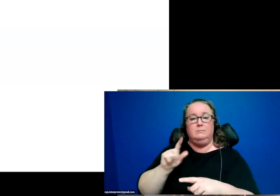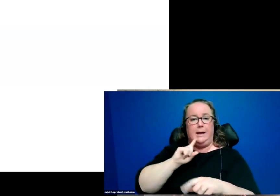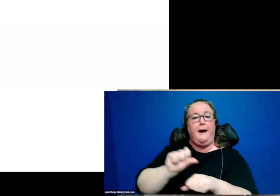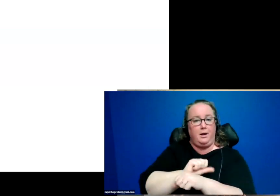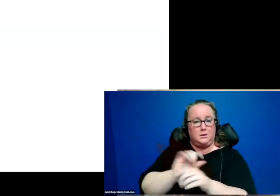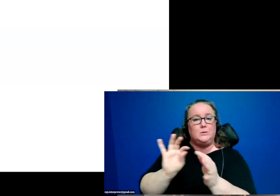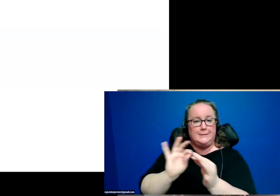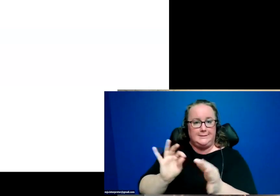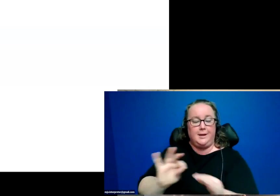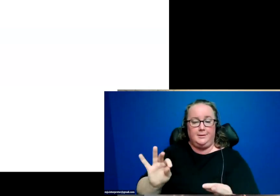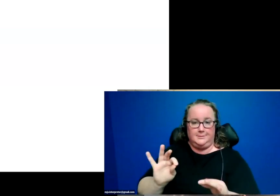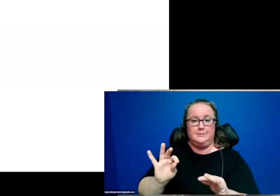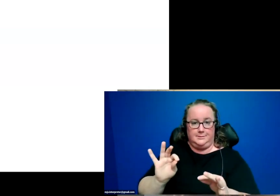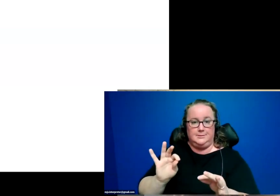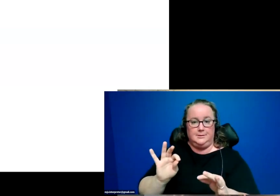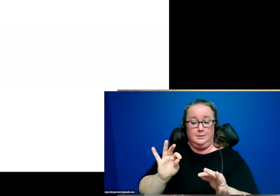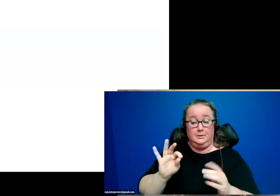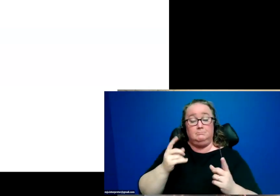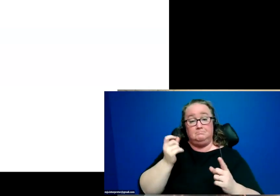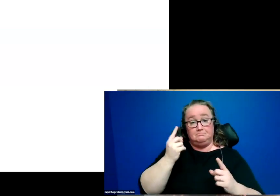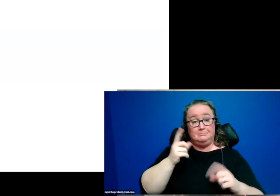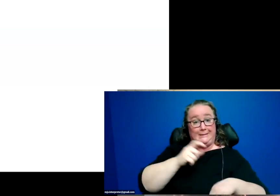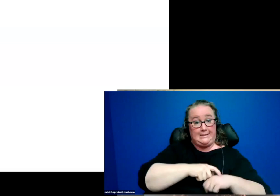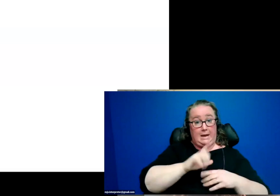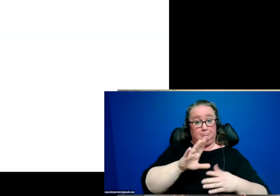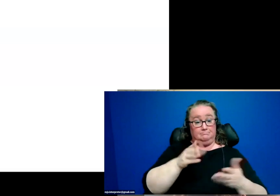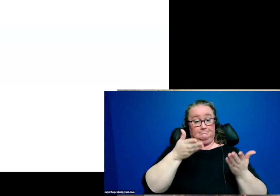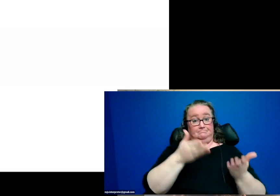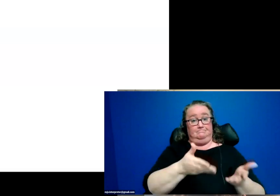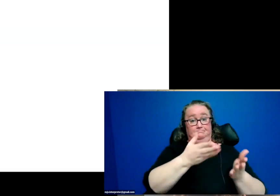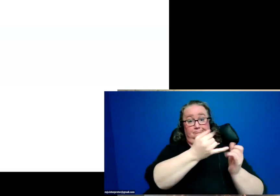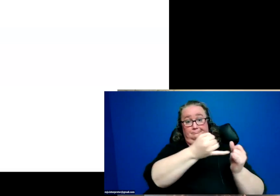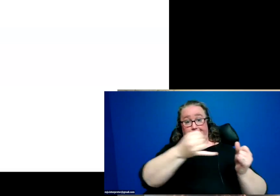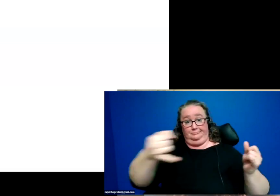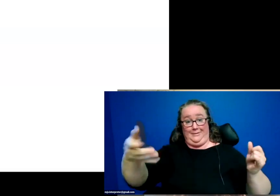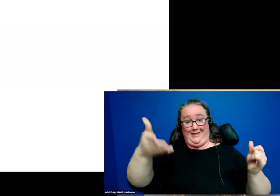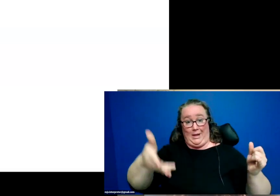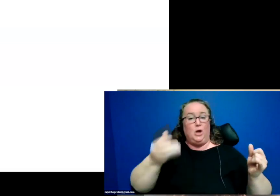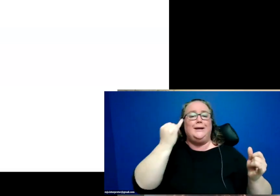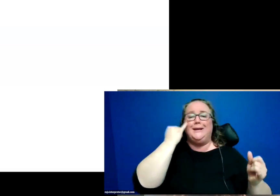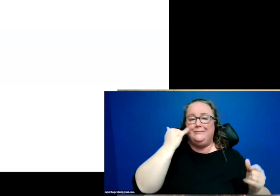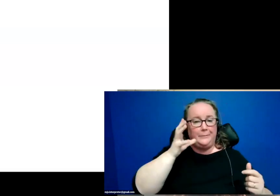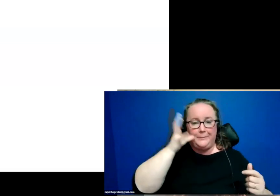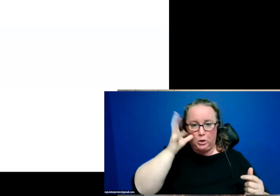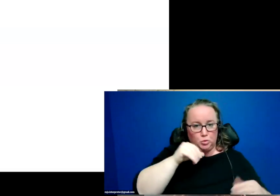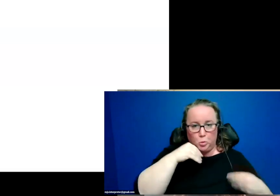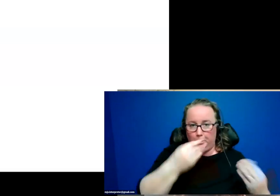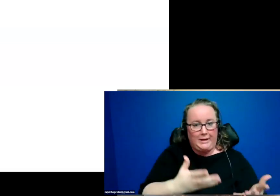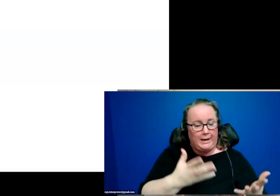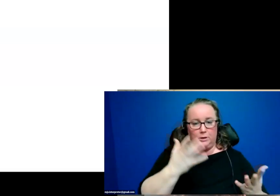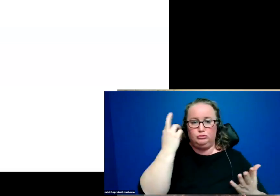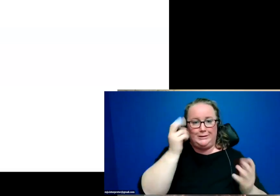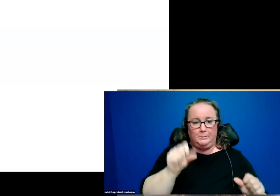that while the timelines exist, if the parent hasn't been provided reasonable efforts, they are more flexible, I think,